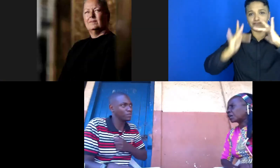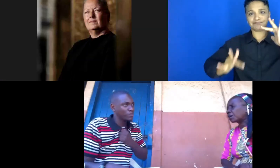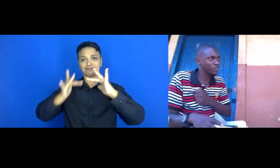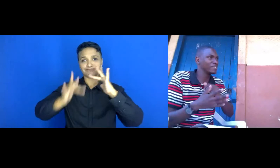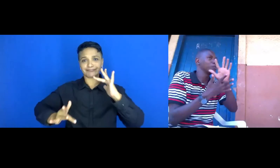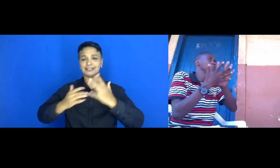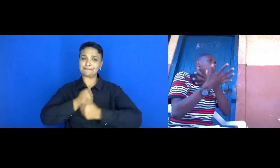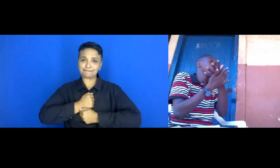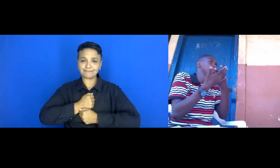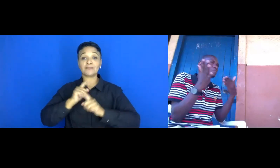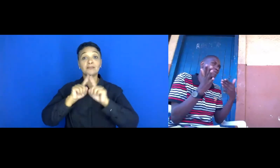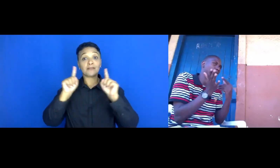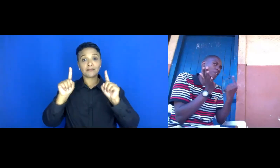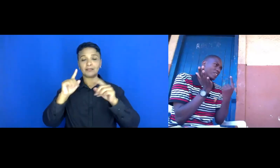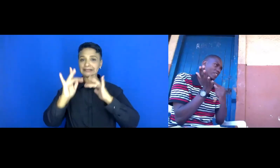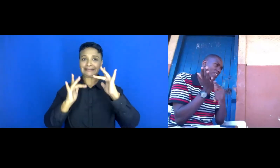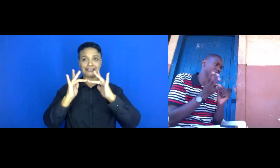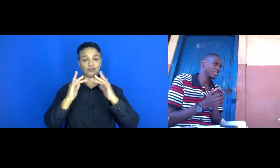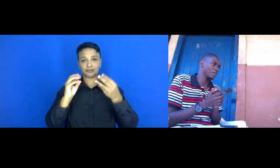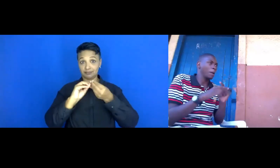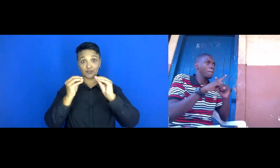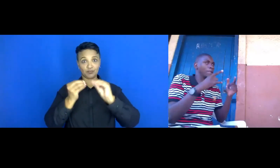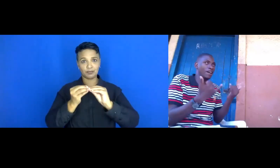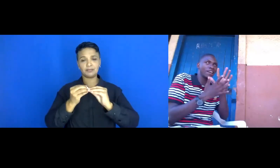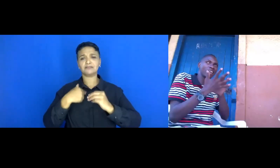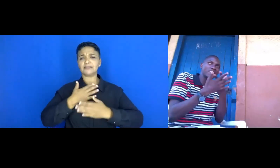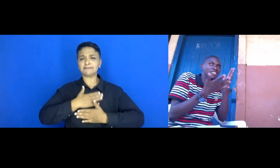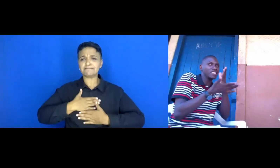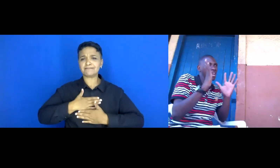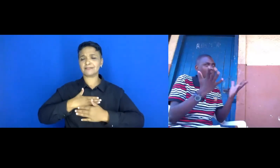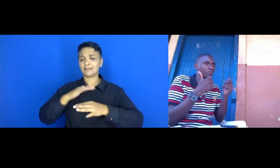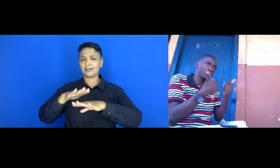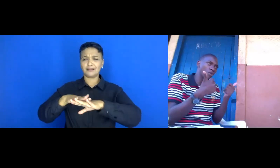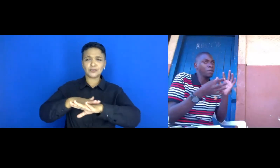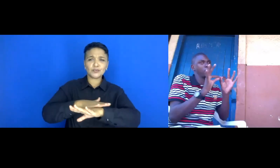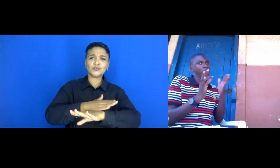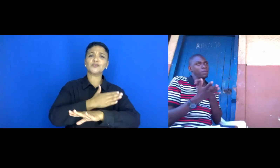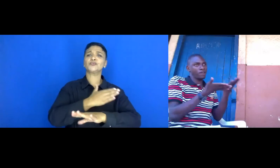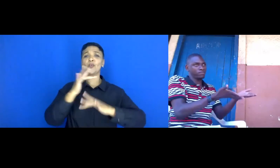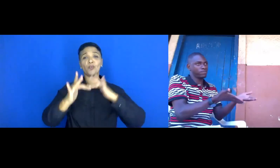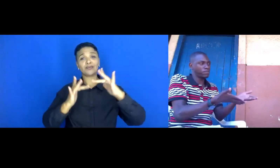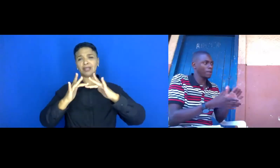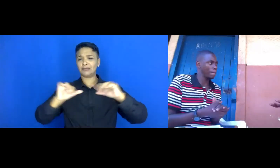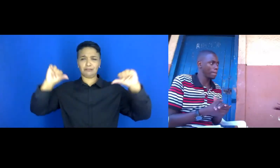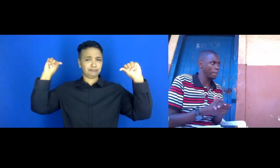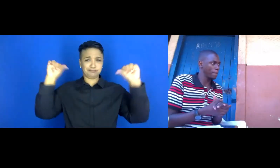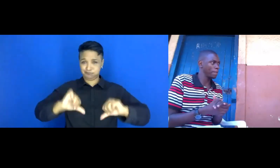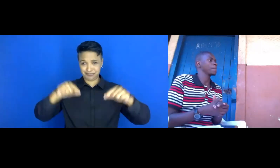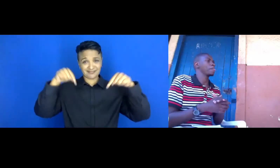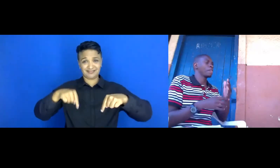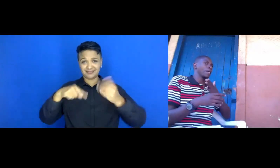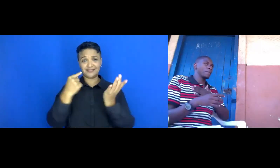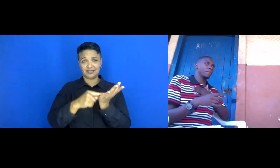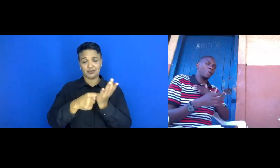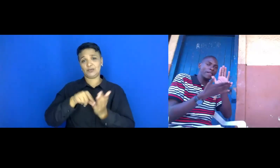again i apologize for the delays the network is bad i'm all the same i'm here